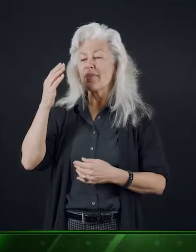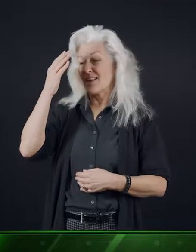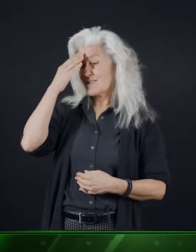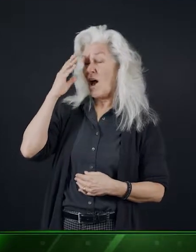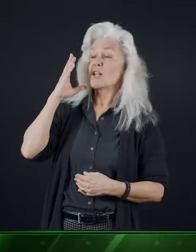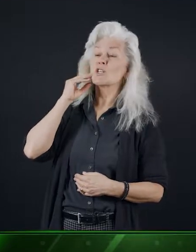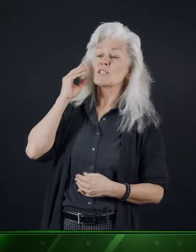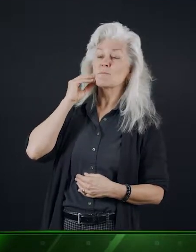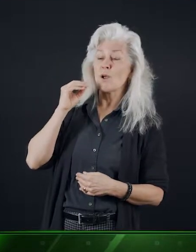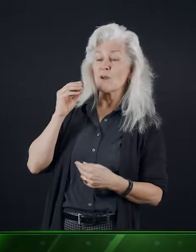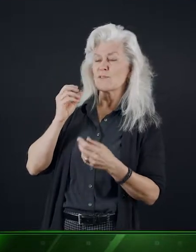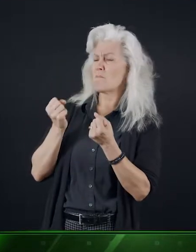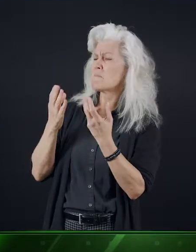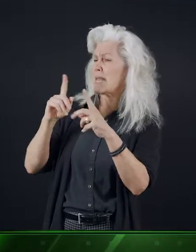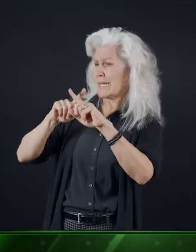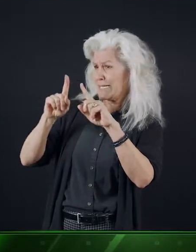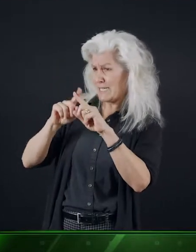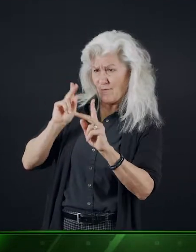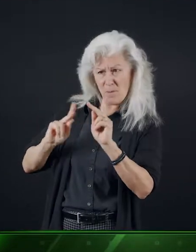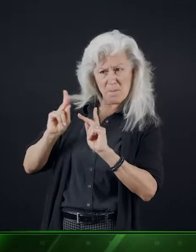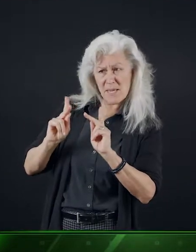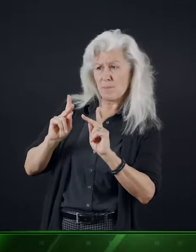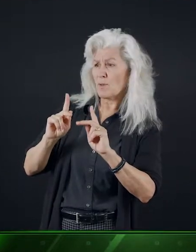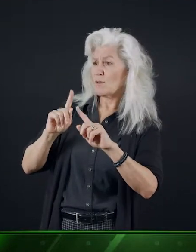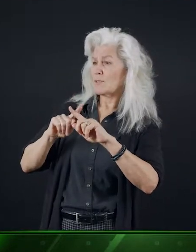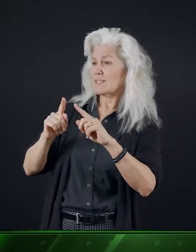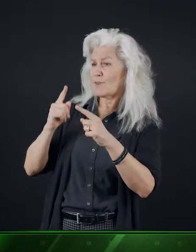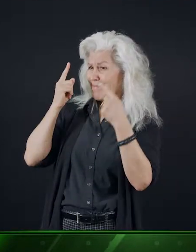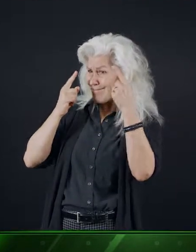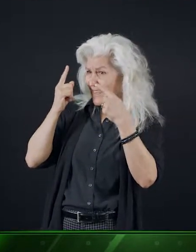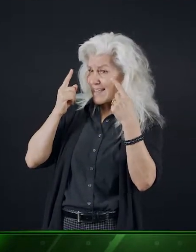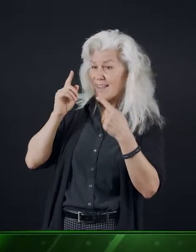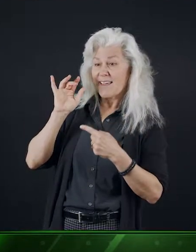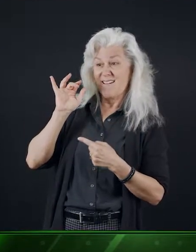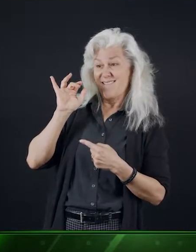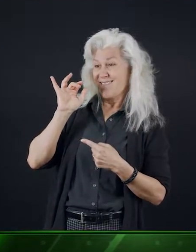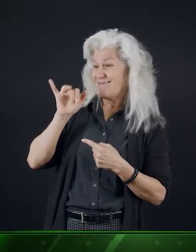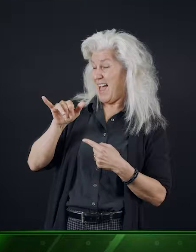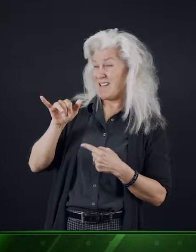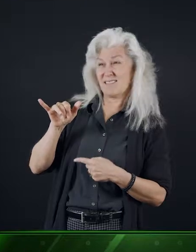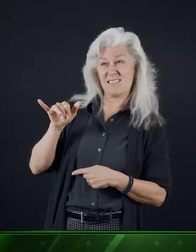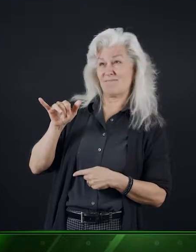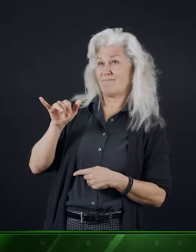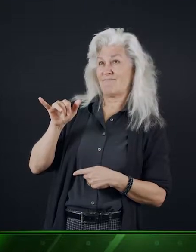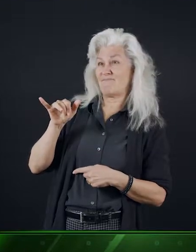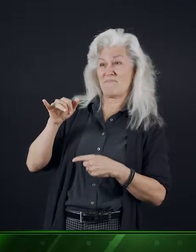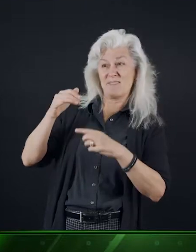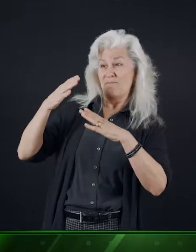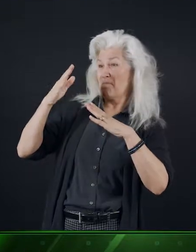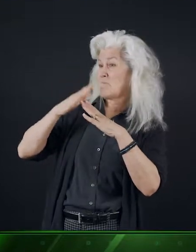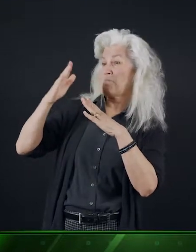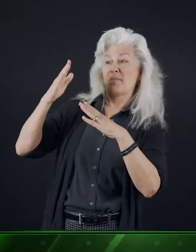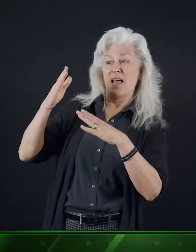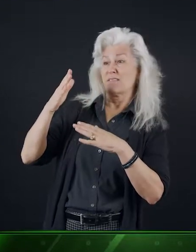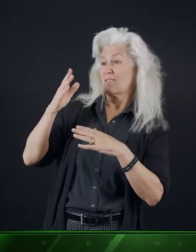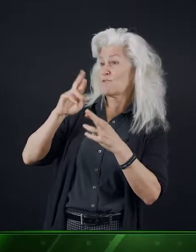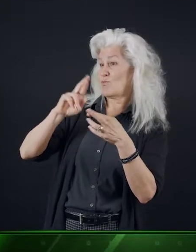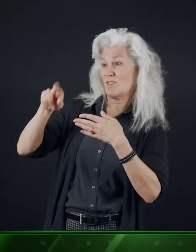and experience of many people, many different forms of thinking, will be ultimately the best result.